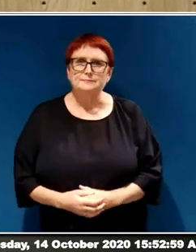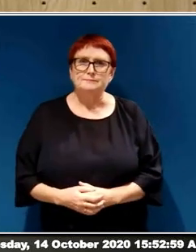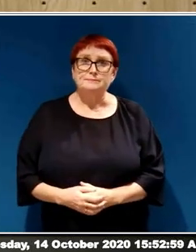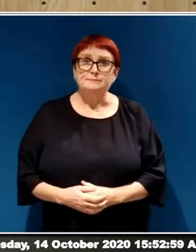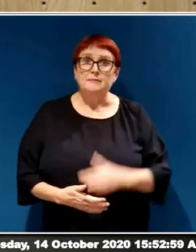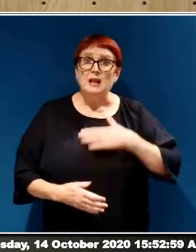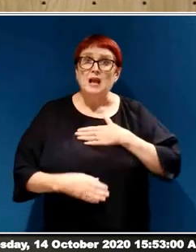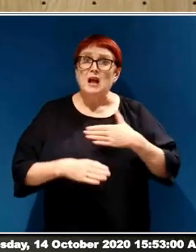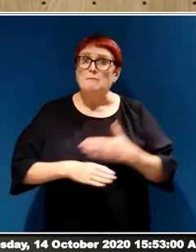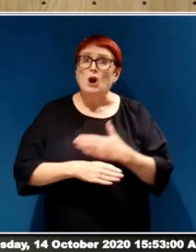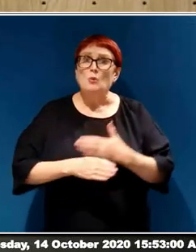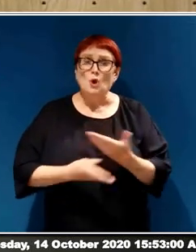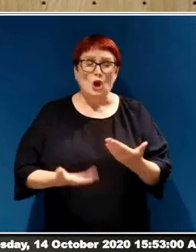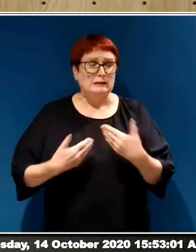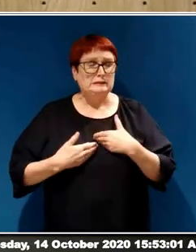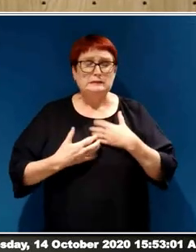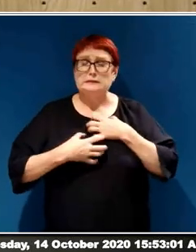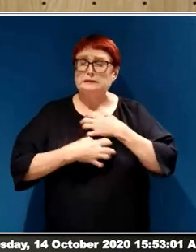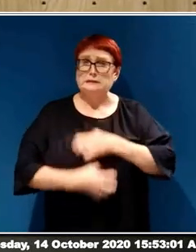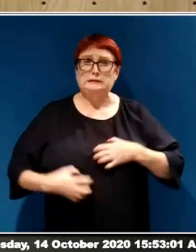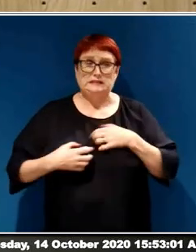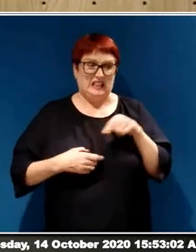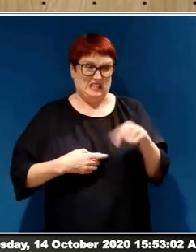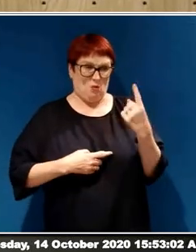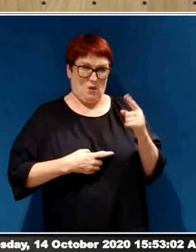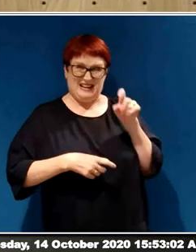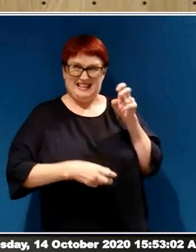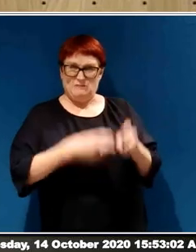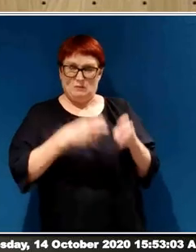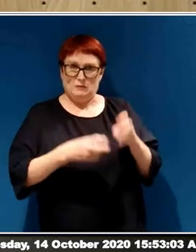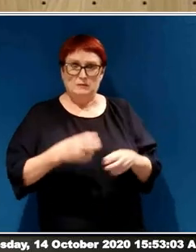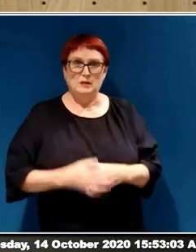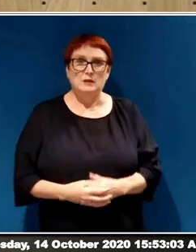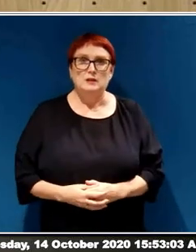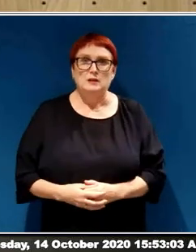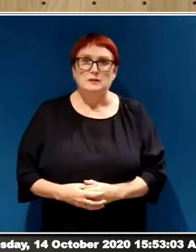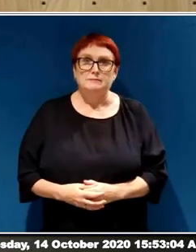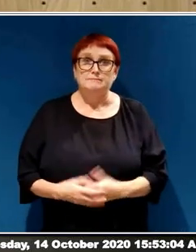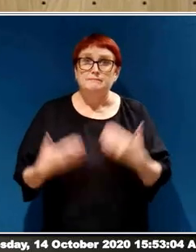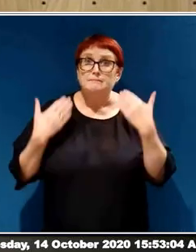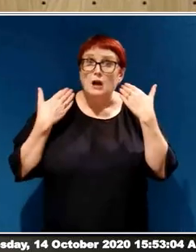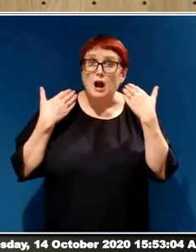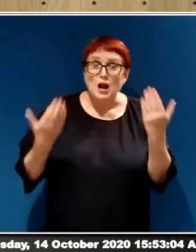I cannot tell you the data on frequency of the use of these practices.